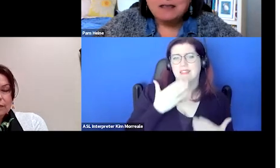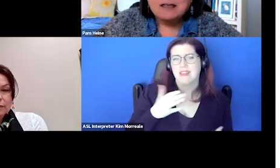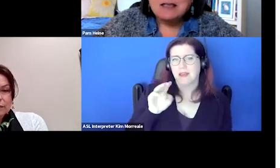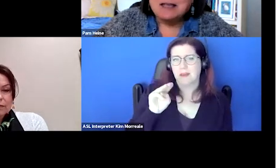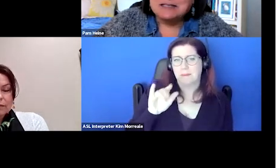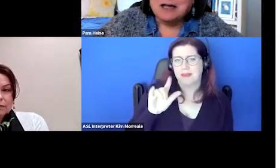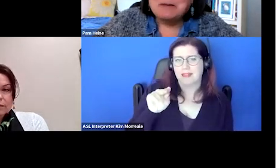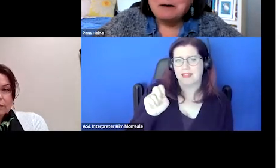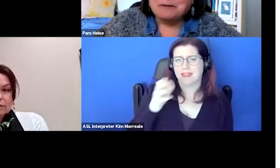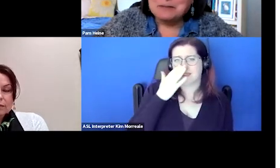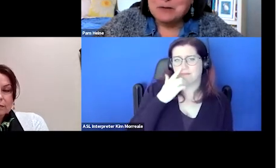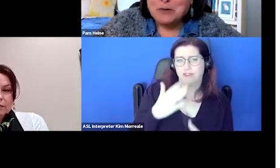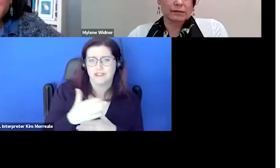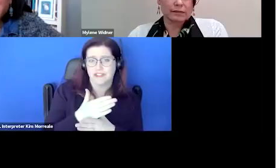I think it's time now for some Q&A